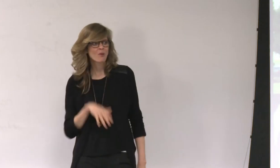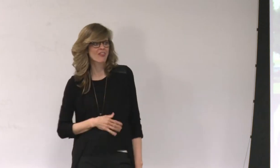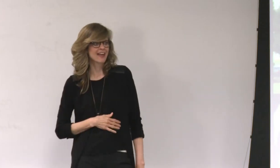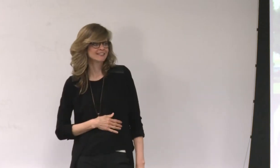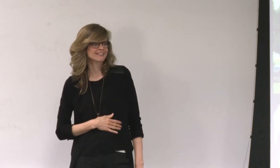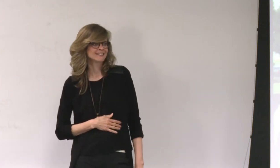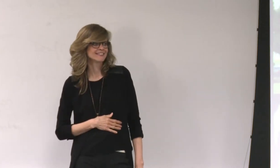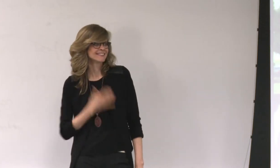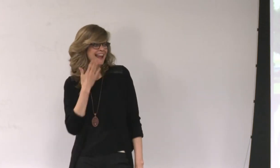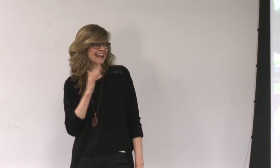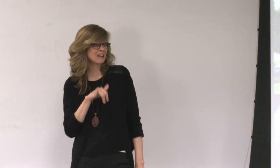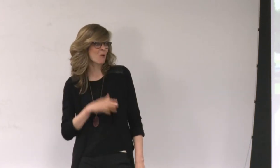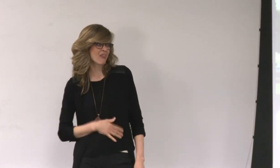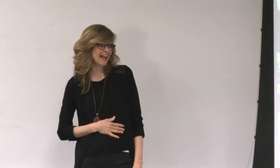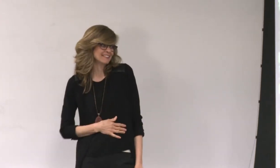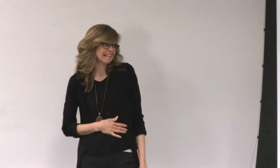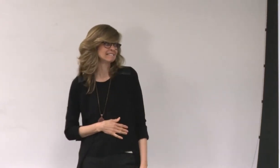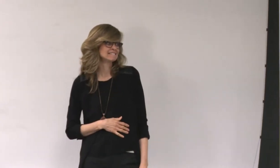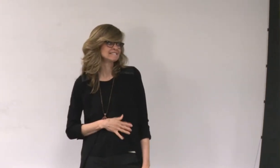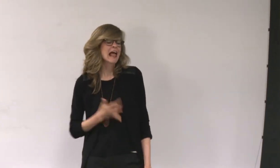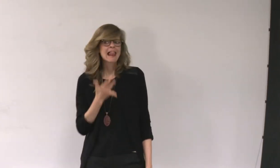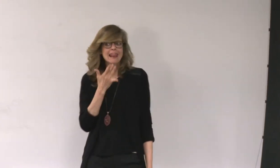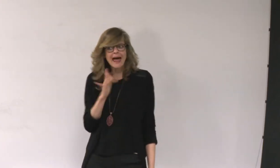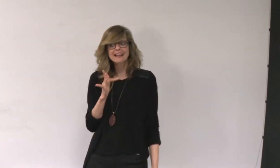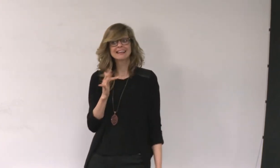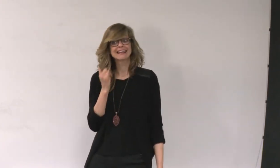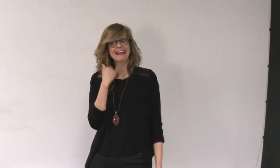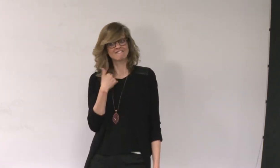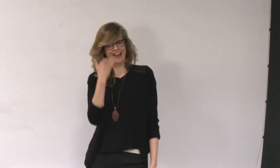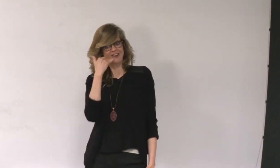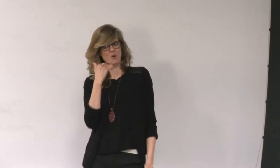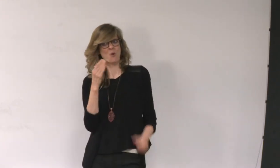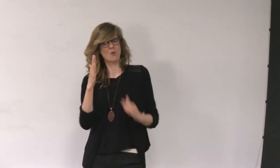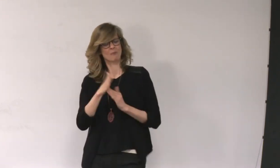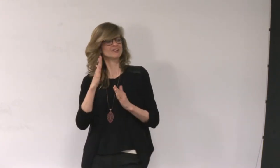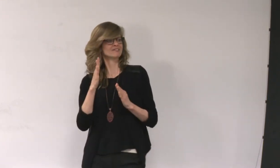BUT I DIDN'T KNOW THAT AT THE TIME. SO, LUCKILY, IF I KNEW IT WAS ONE OF